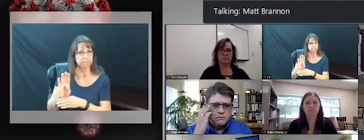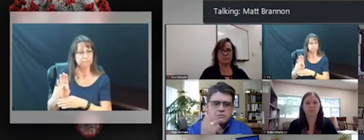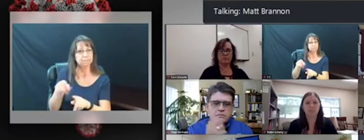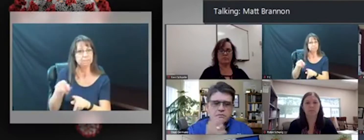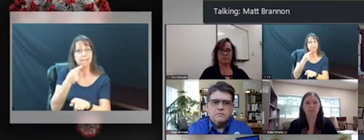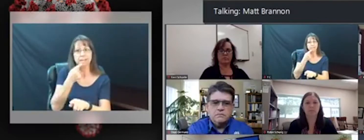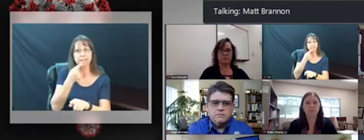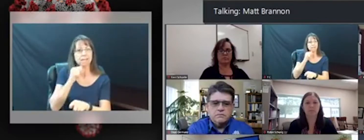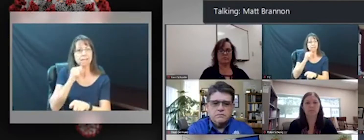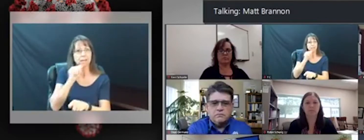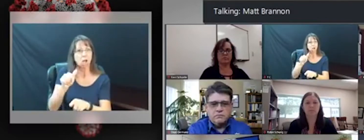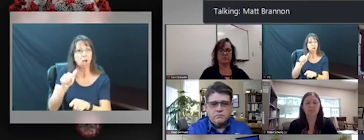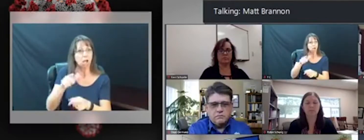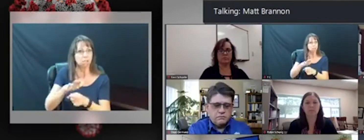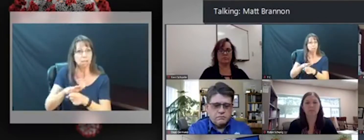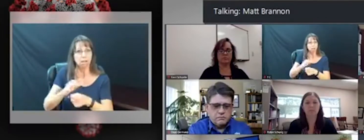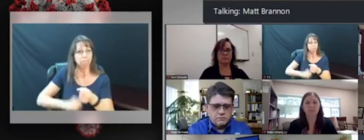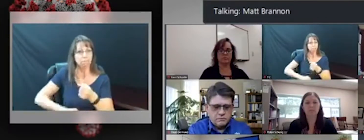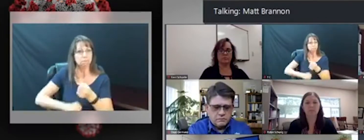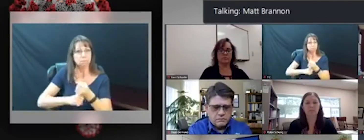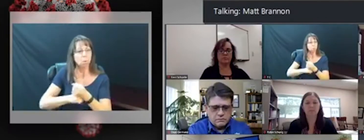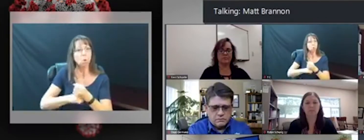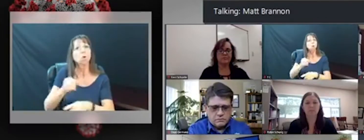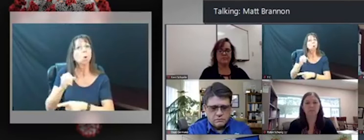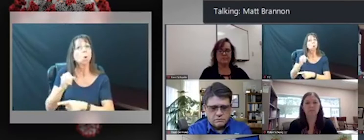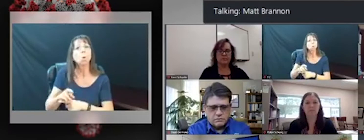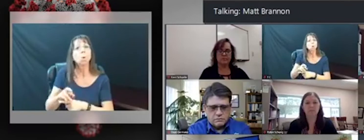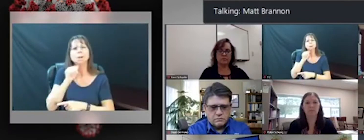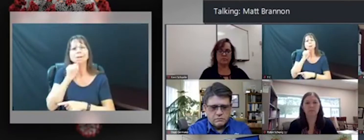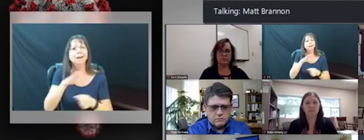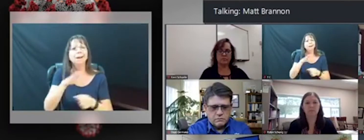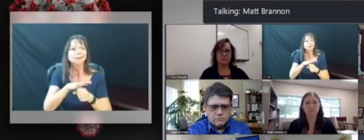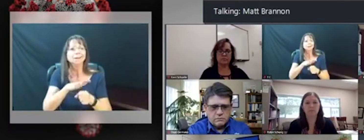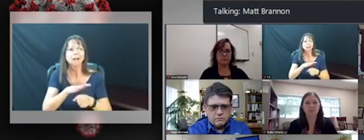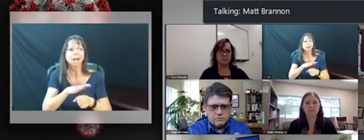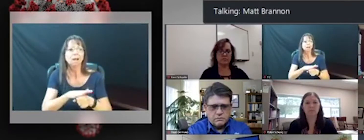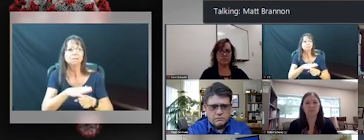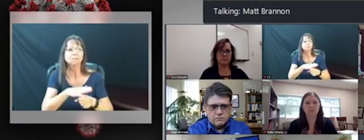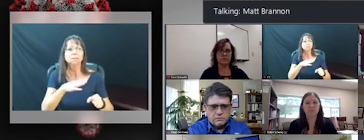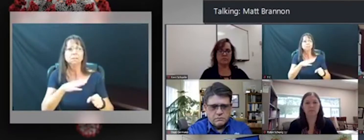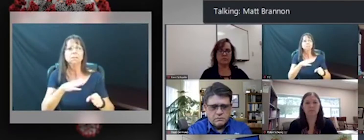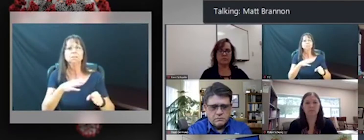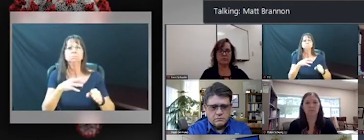and still operating. As we have some business is changing their operations with